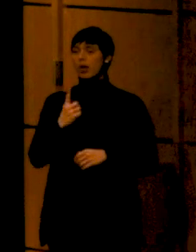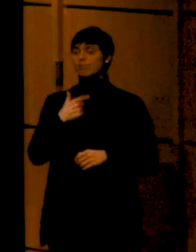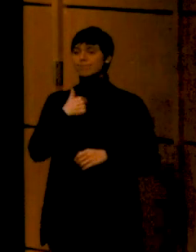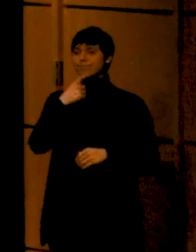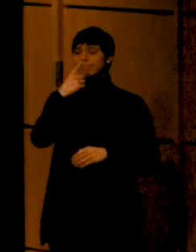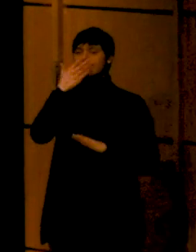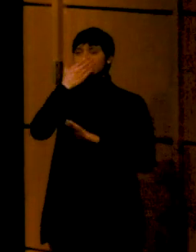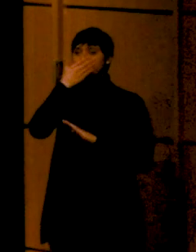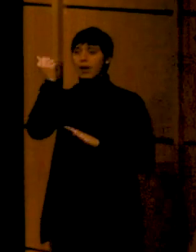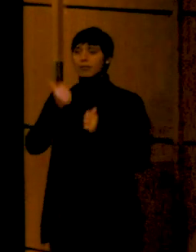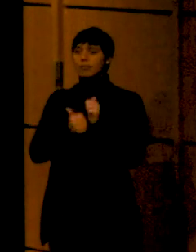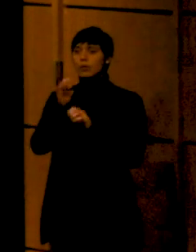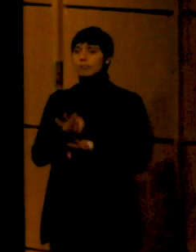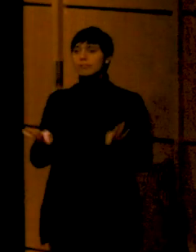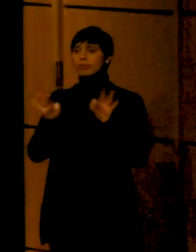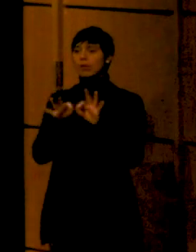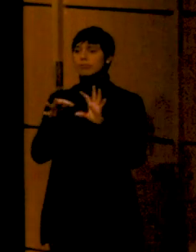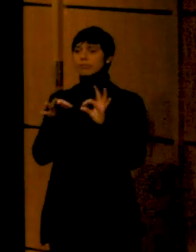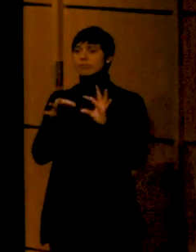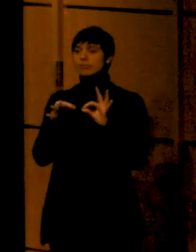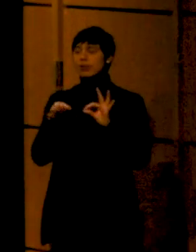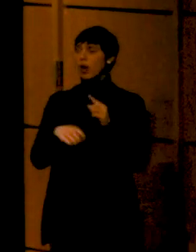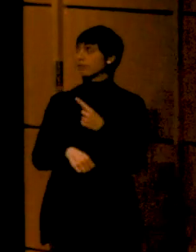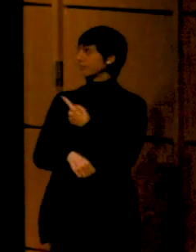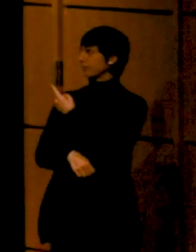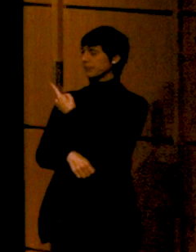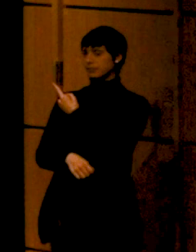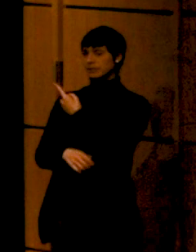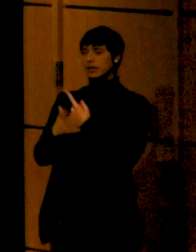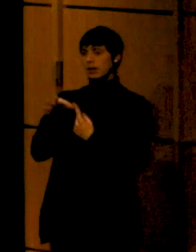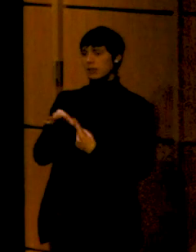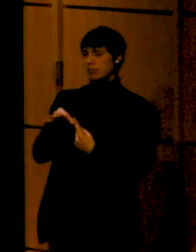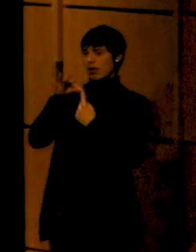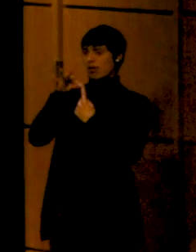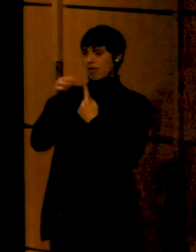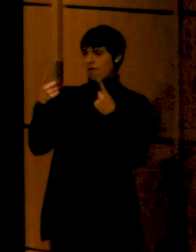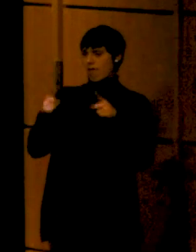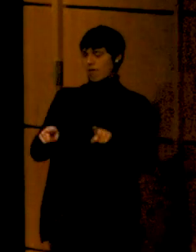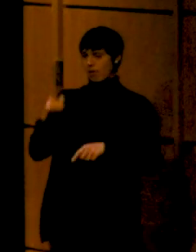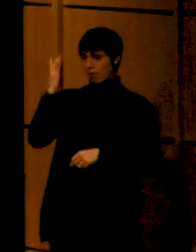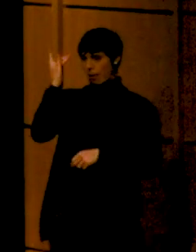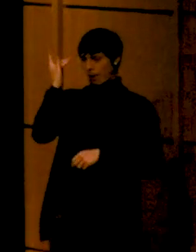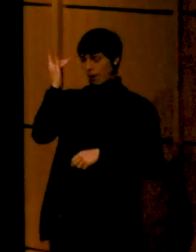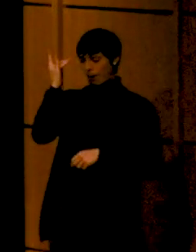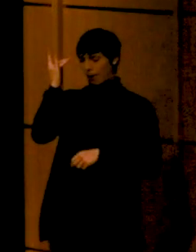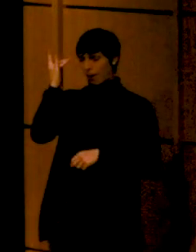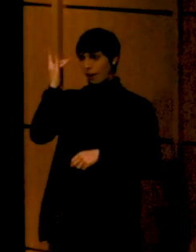thing. And of course, this is a very, very special case, because here we have a beautifully preserved